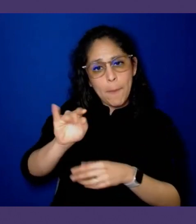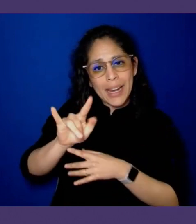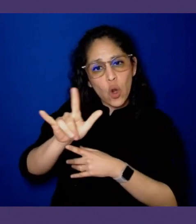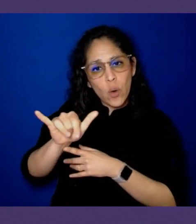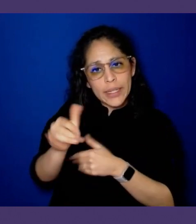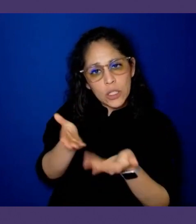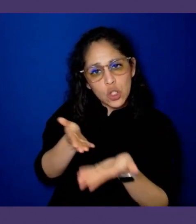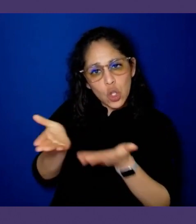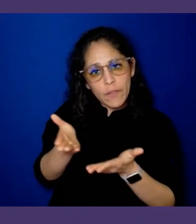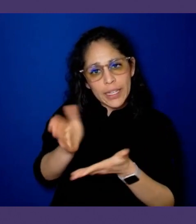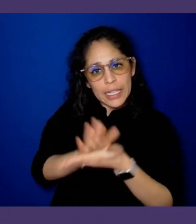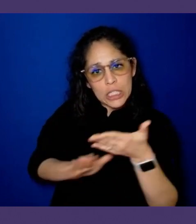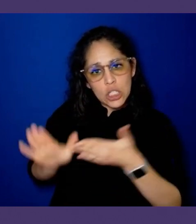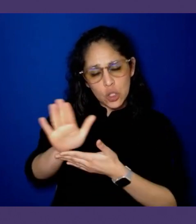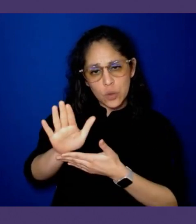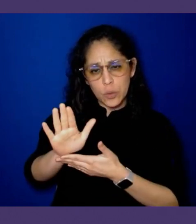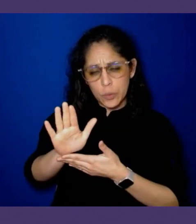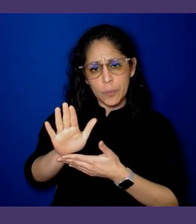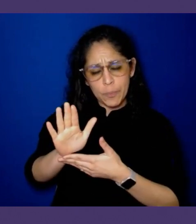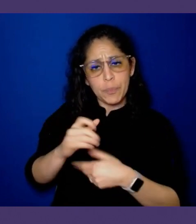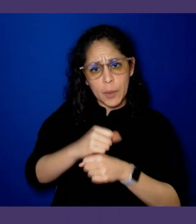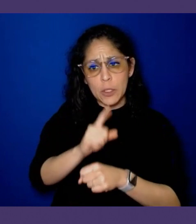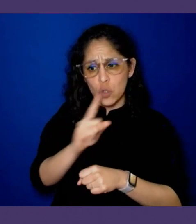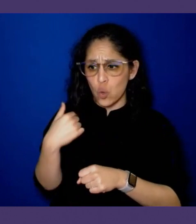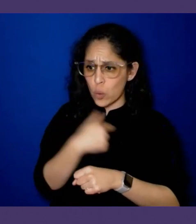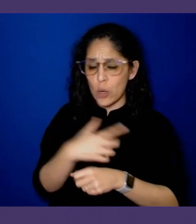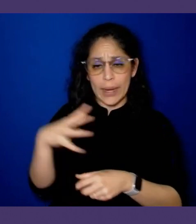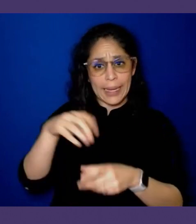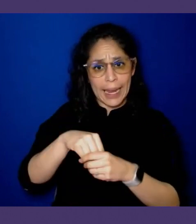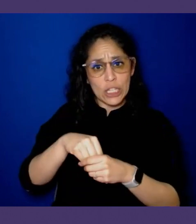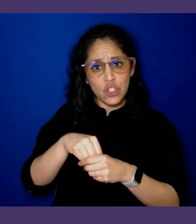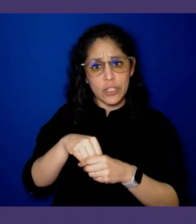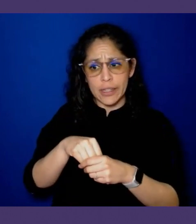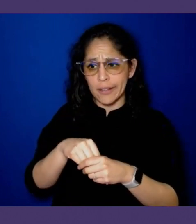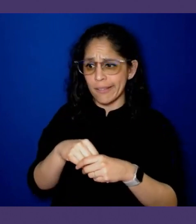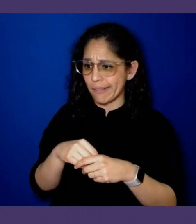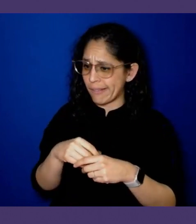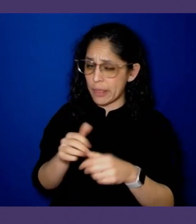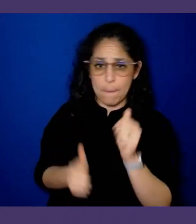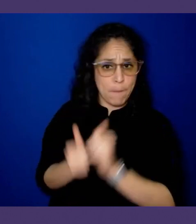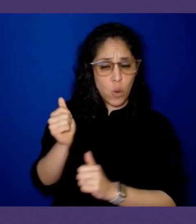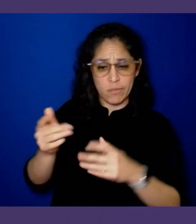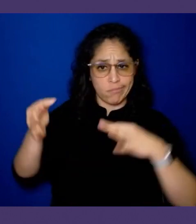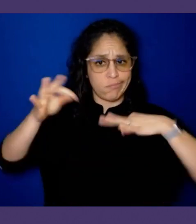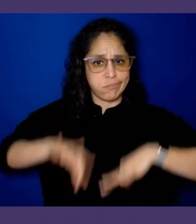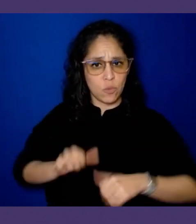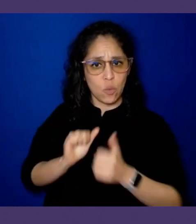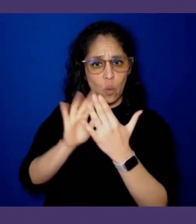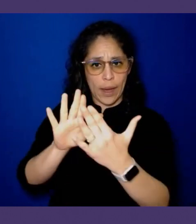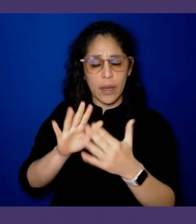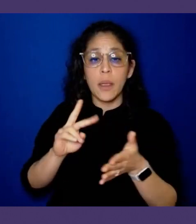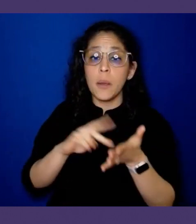ensuring that we're engaging in ways that are most useful. That would include historically